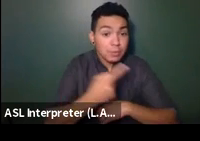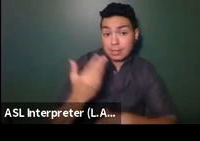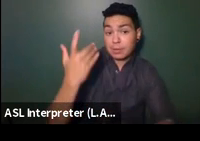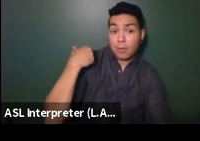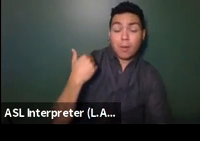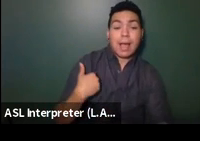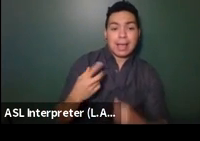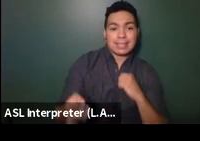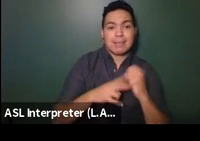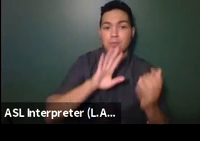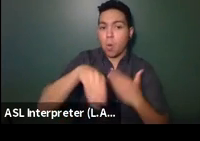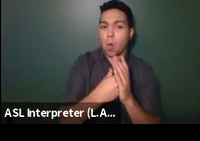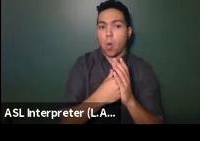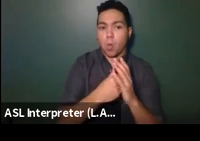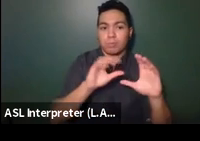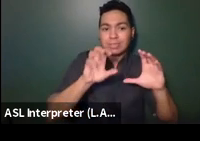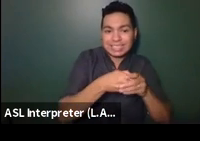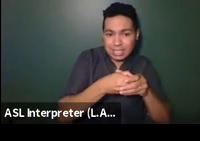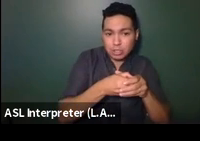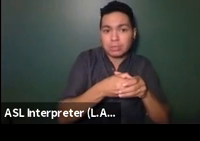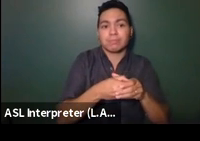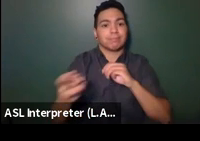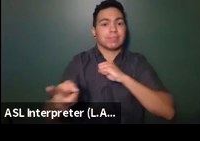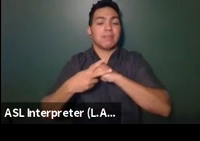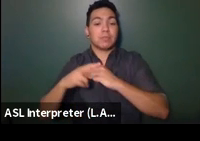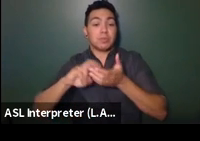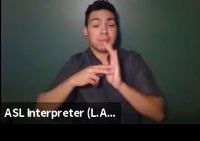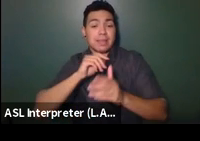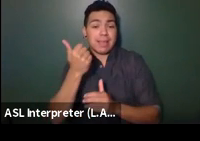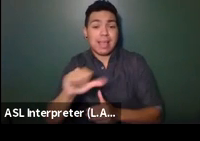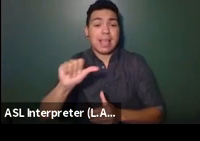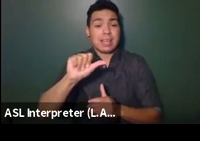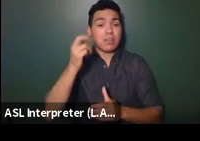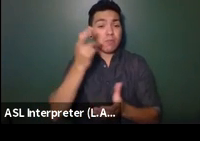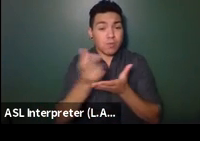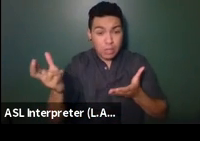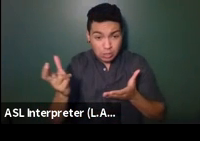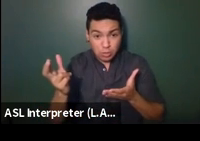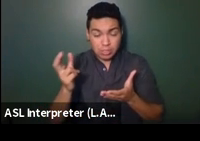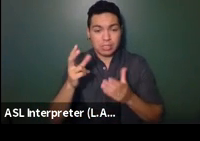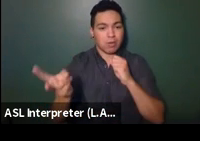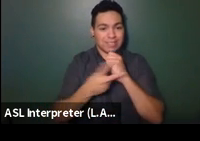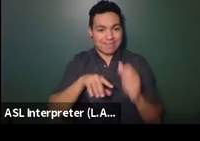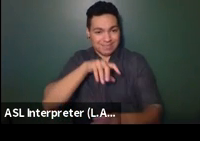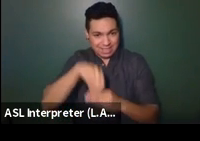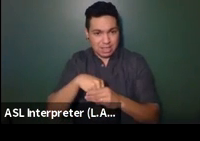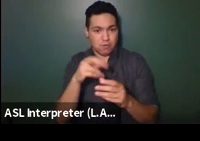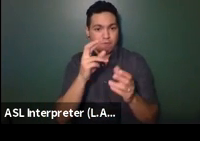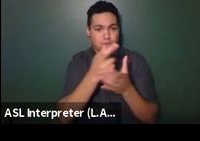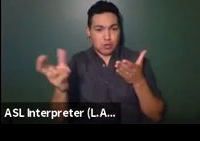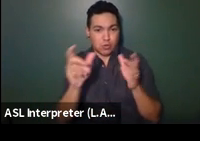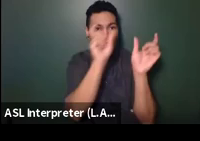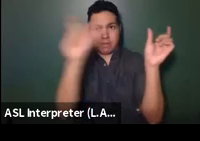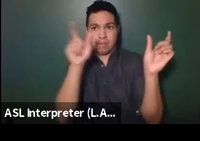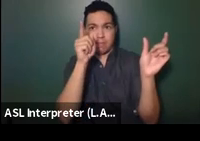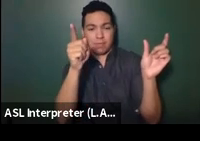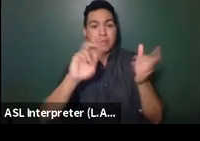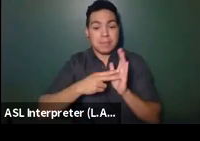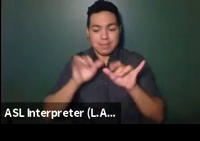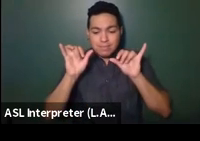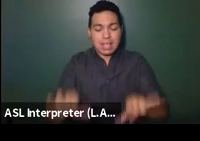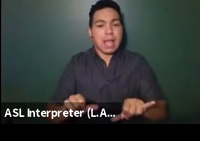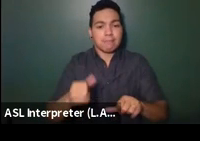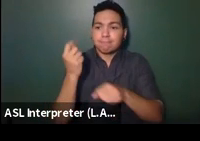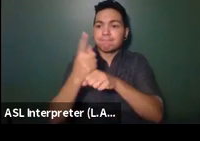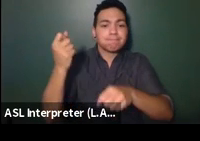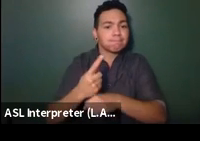ESD 189 - Amy Colburn: A whole section. So any resources that I have within here are saved to my resources that I can use, year after year. So I have the folders. Some of this stuff that aren't already put in there.